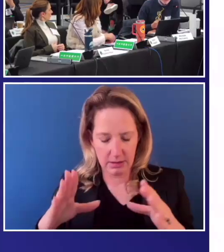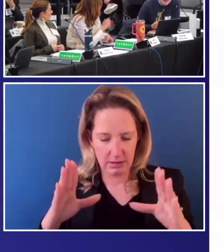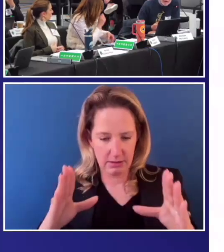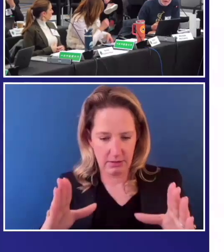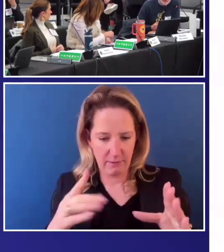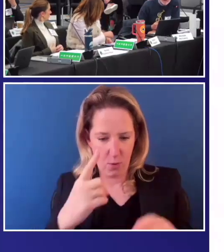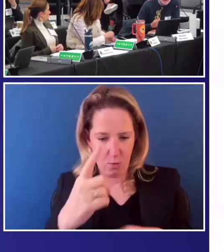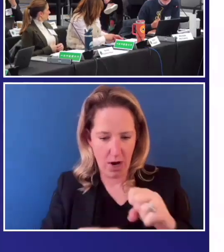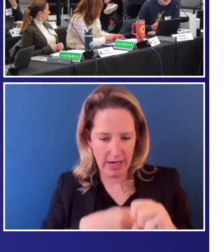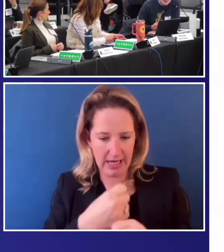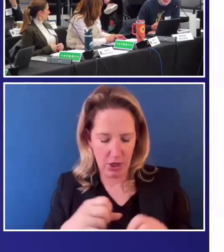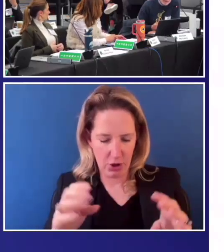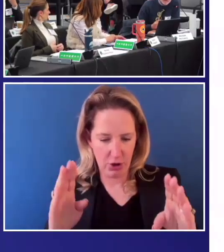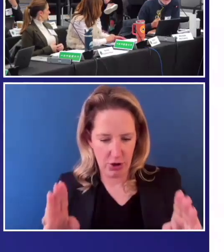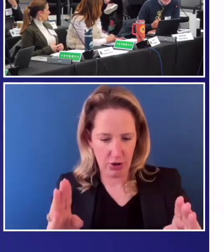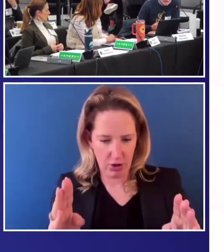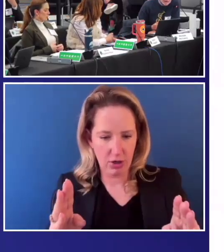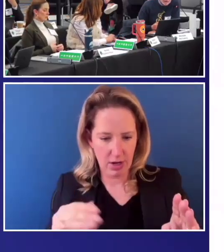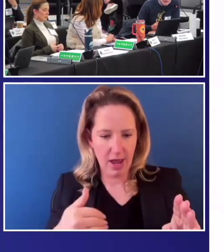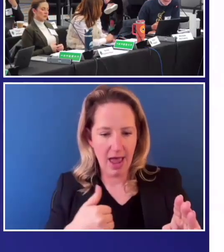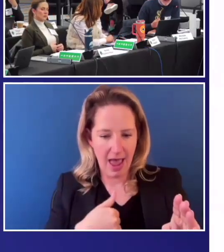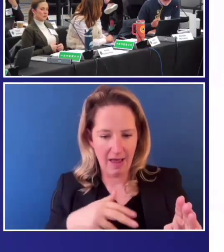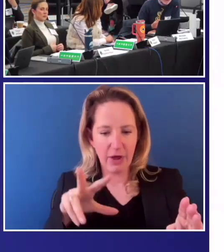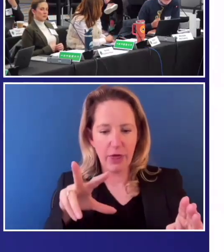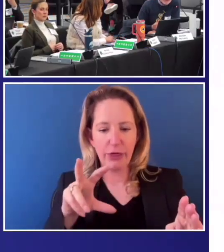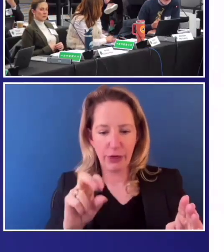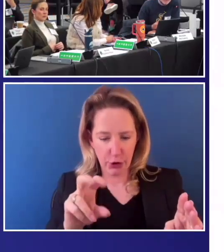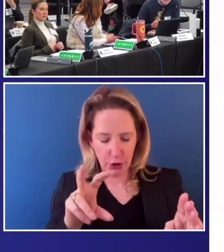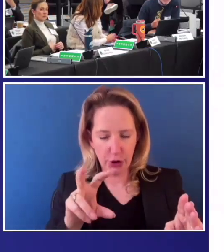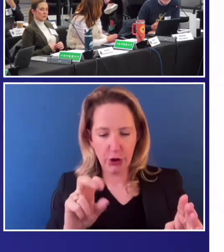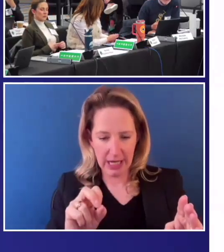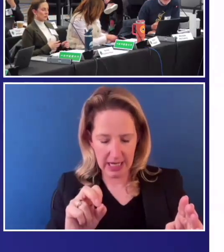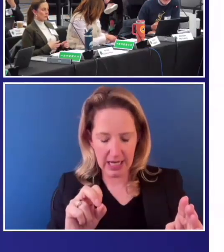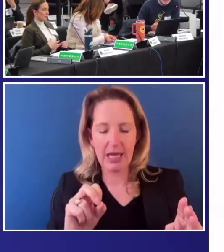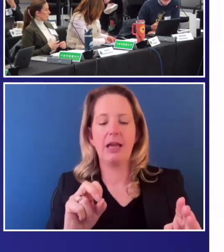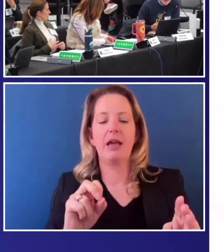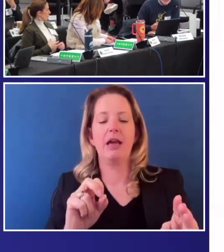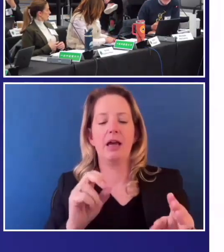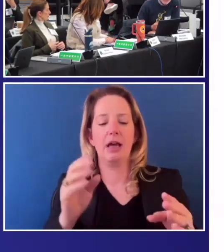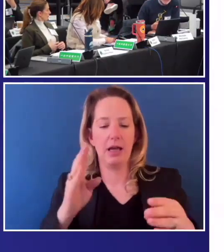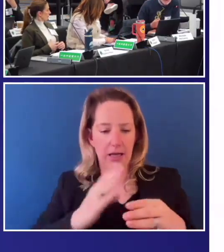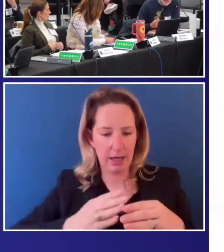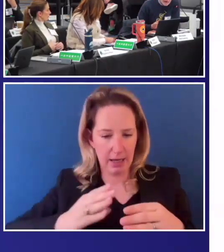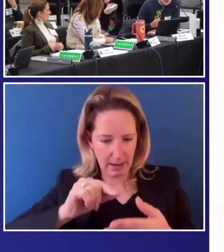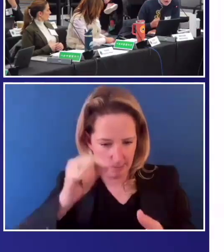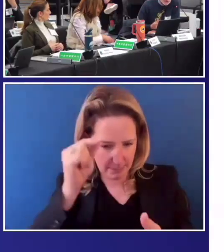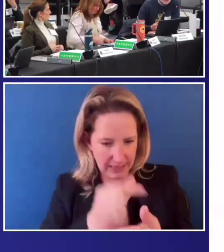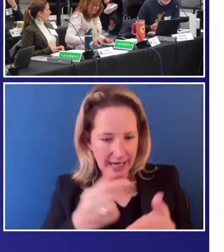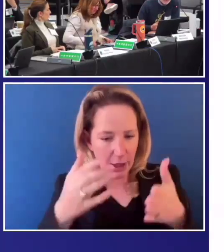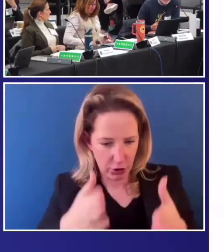are yielding 30 completers at the CIP six level. But I think anecdotally,